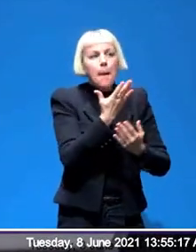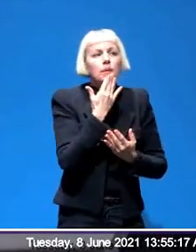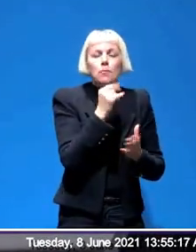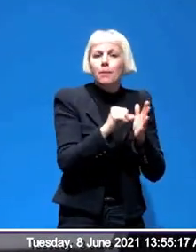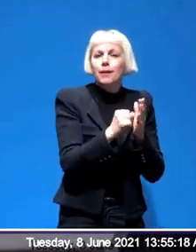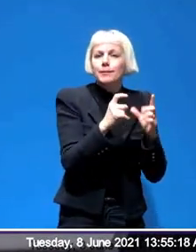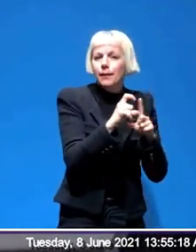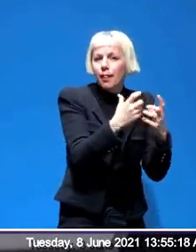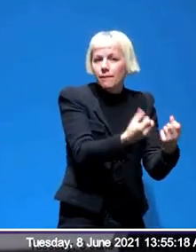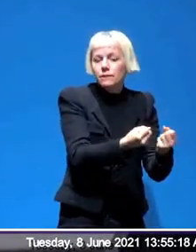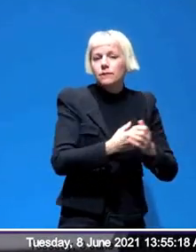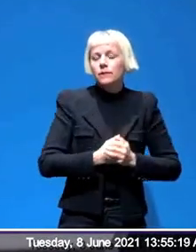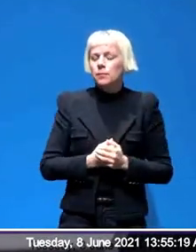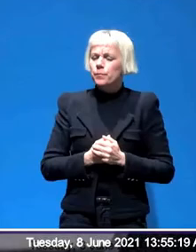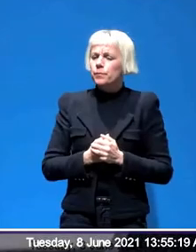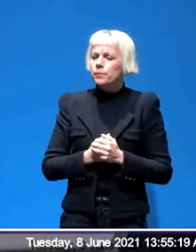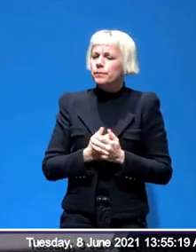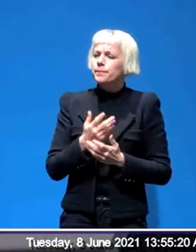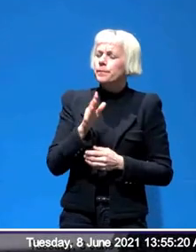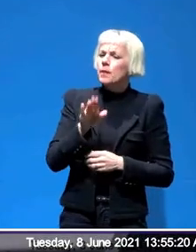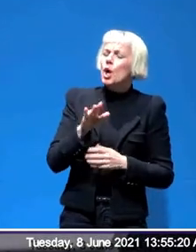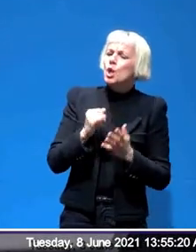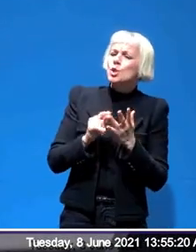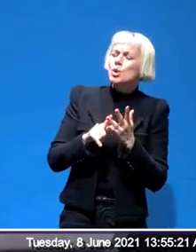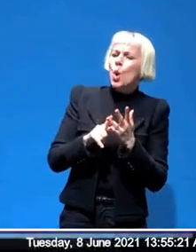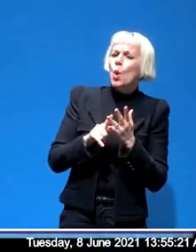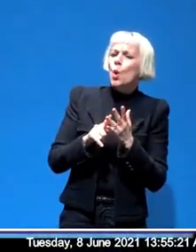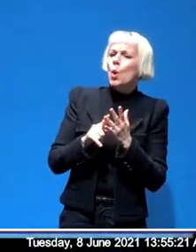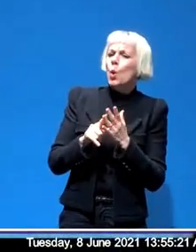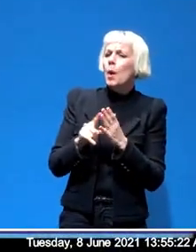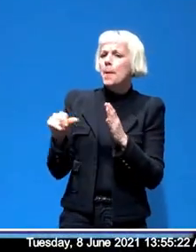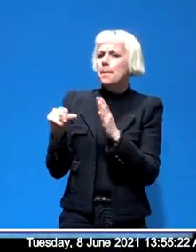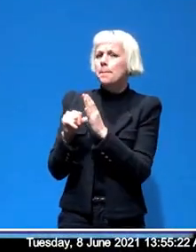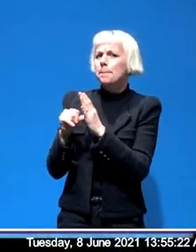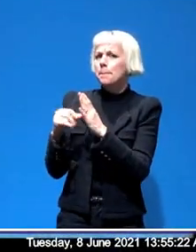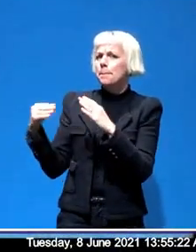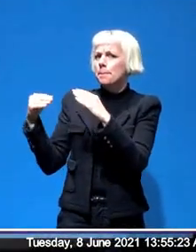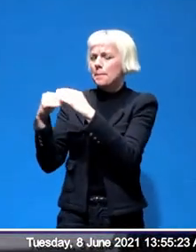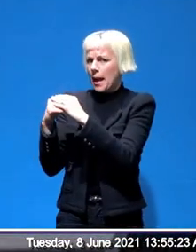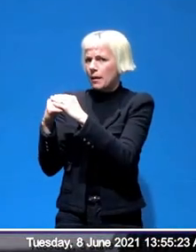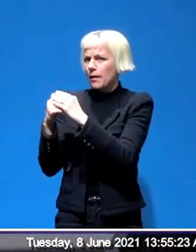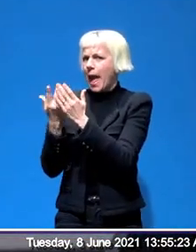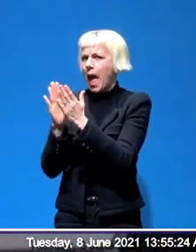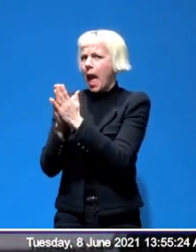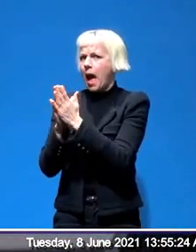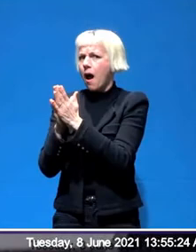How did money get from Daniel's bank account to the house? It was delivered by courier.